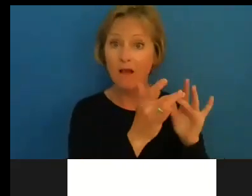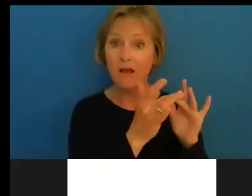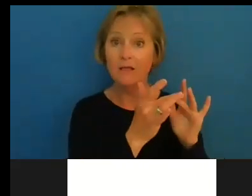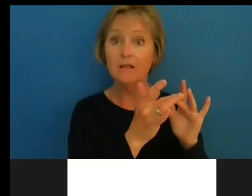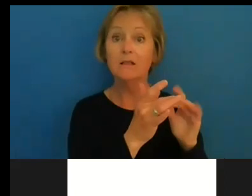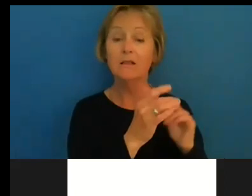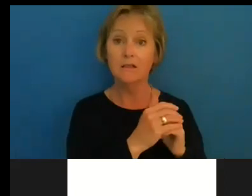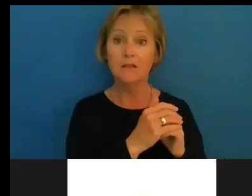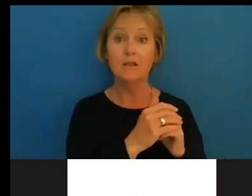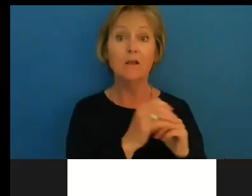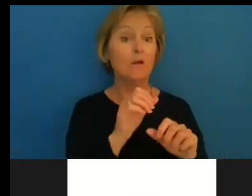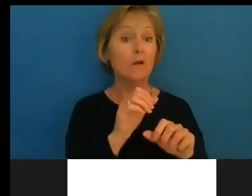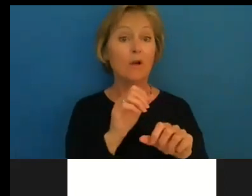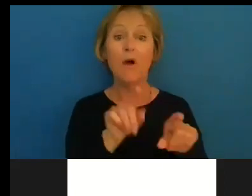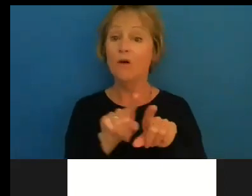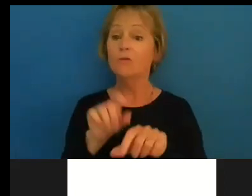and also work from home.